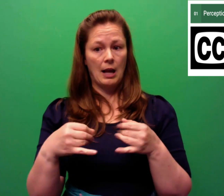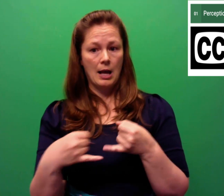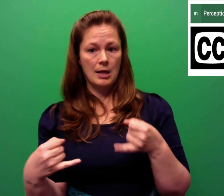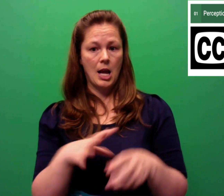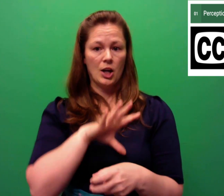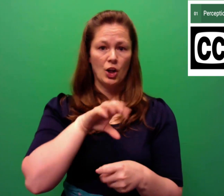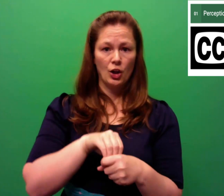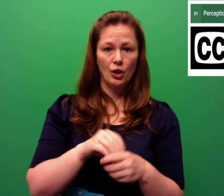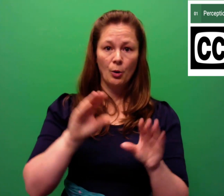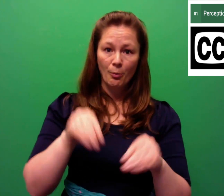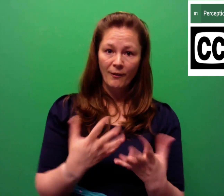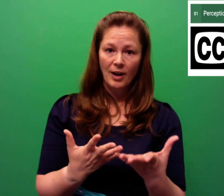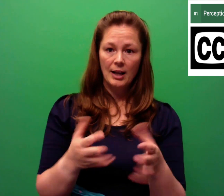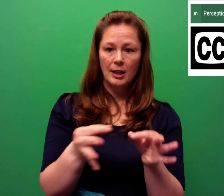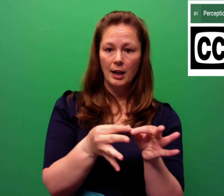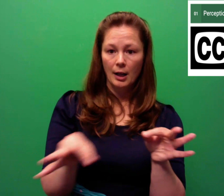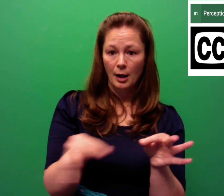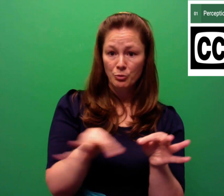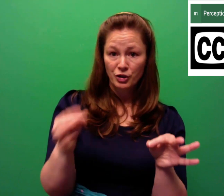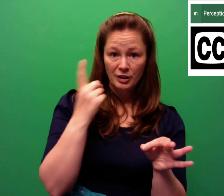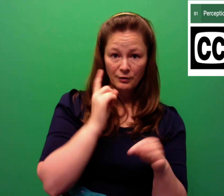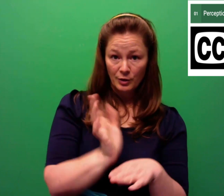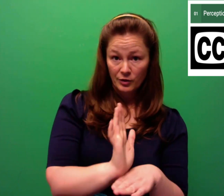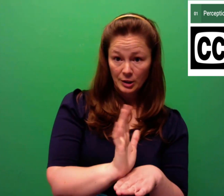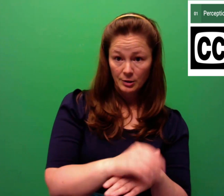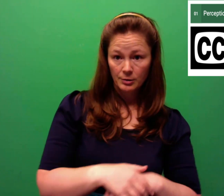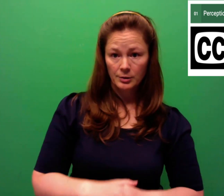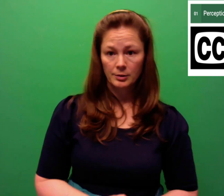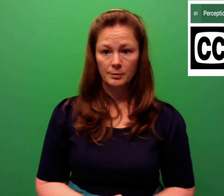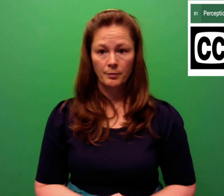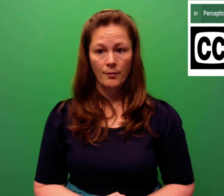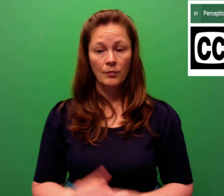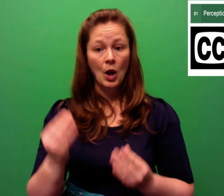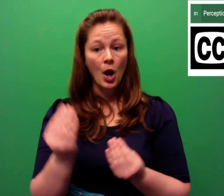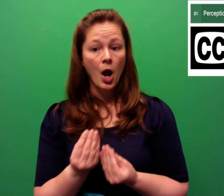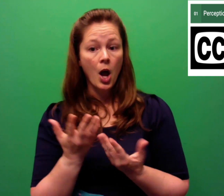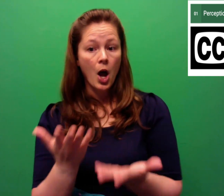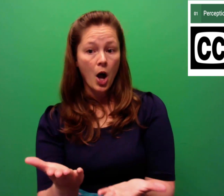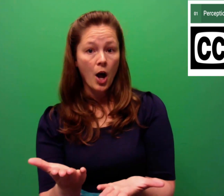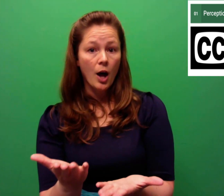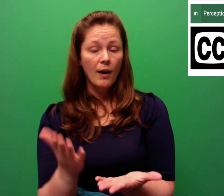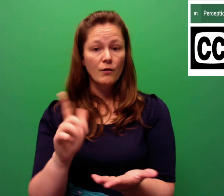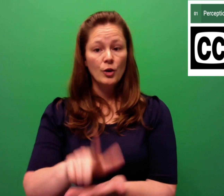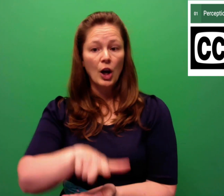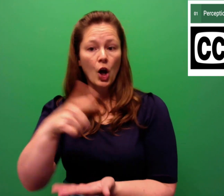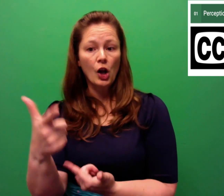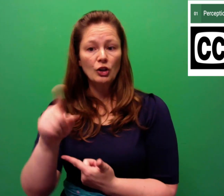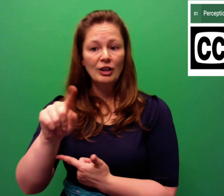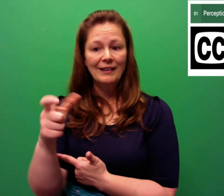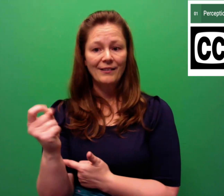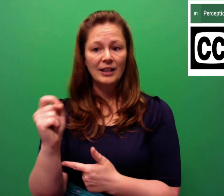Strategies for this guideline include providing captions to videos, offering